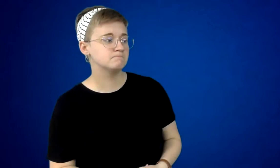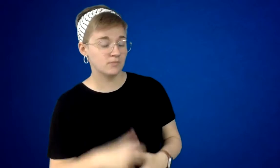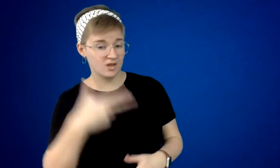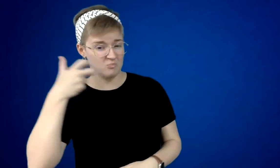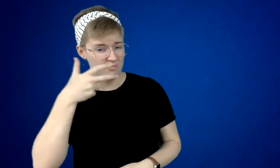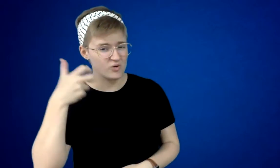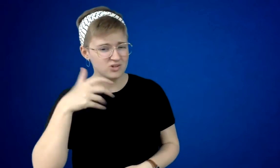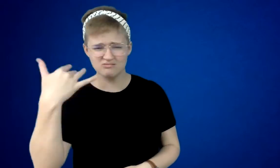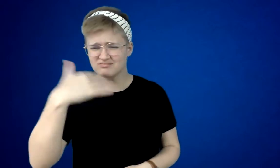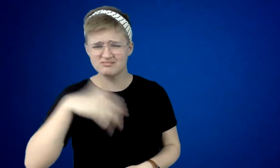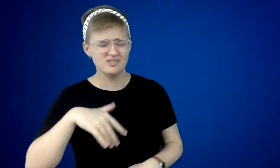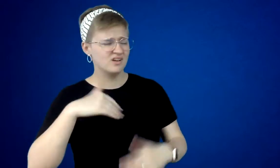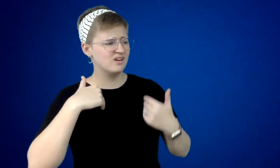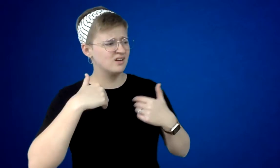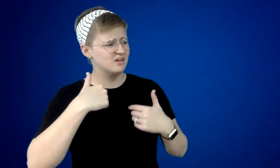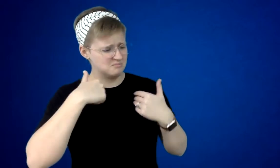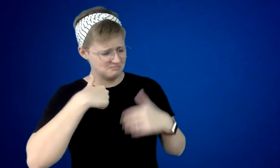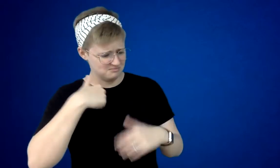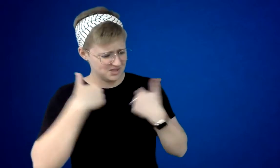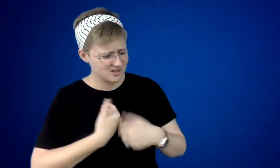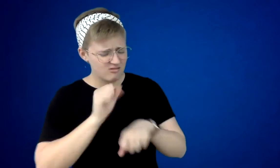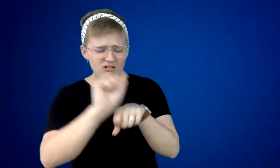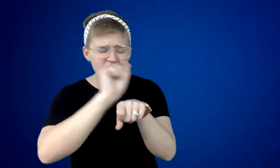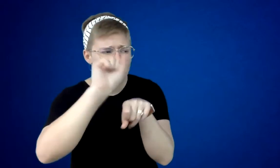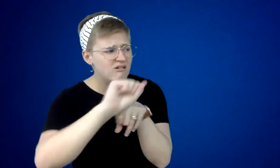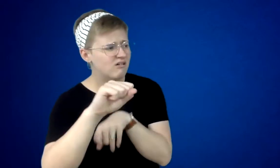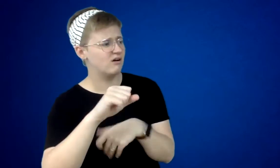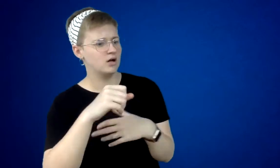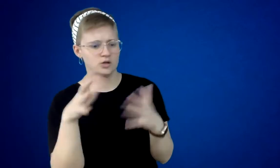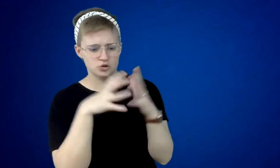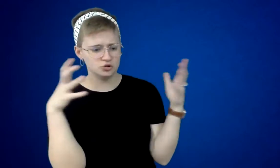running me ragged. There ain’t enough hours in the day to do everything that man wants done.